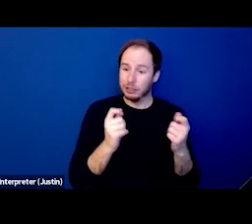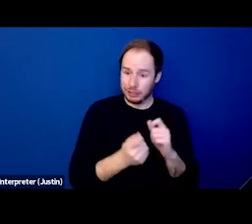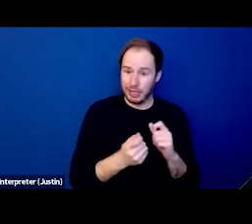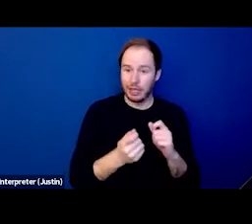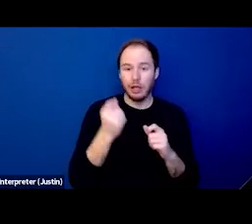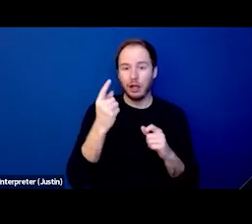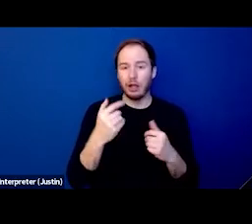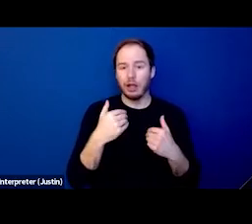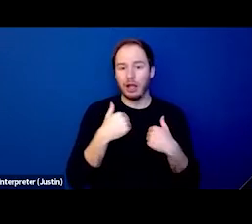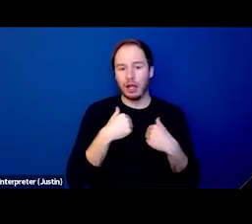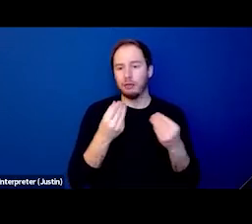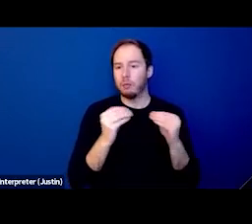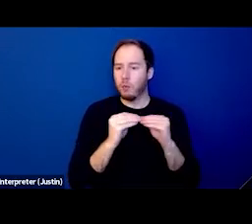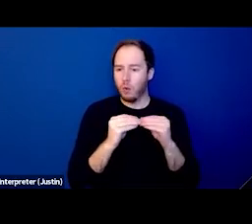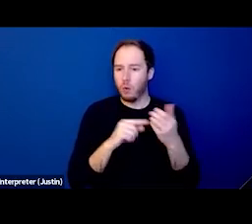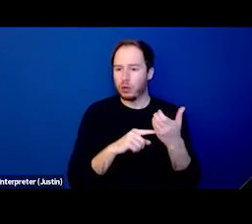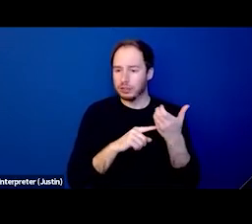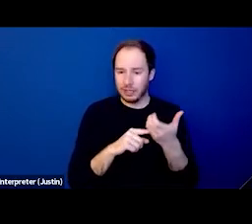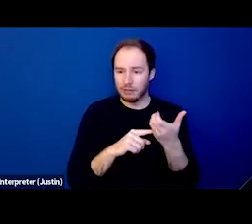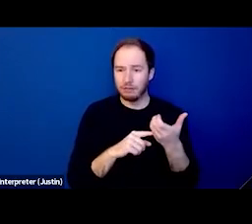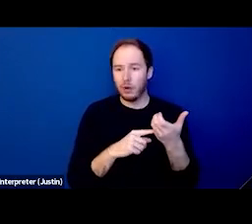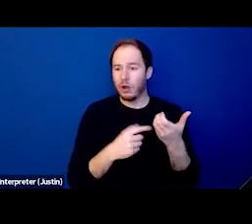more cell phone and mobile devices.